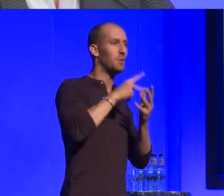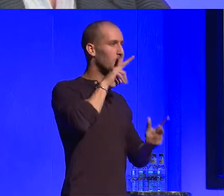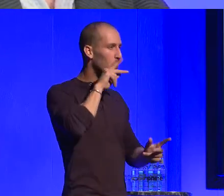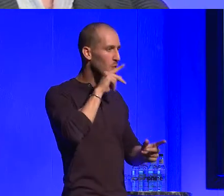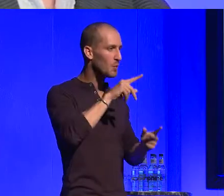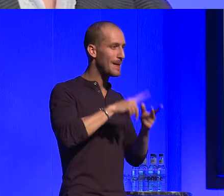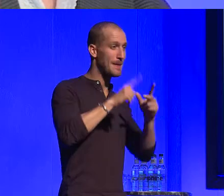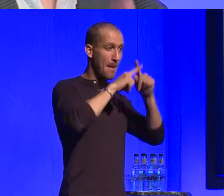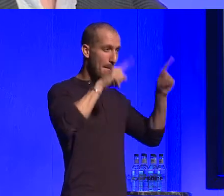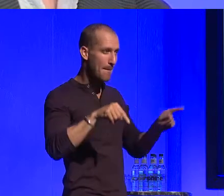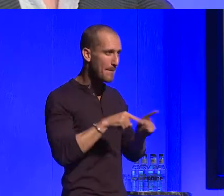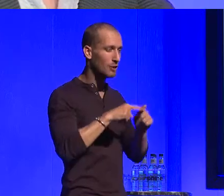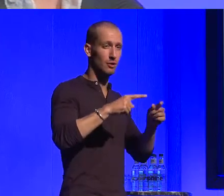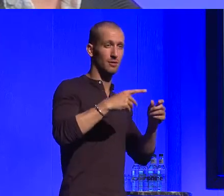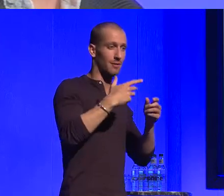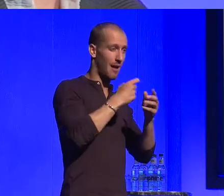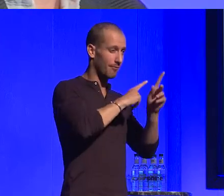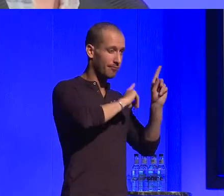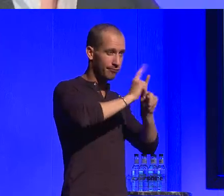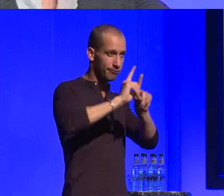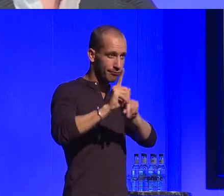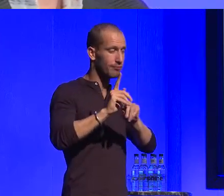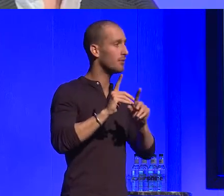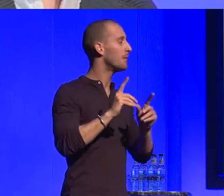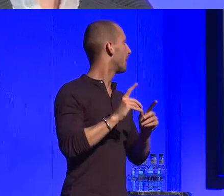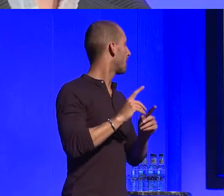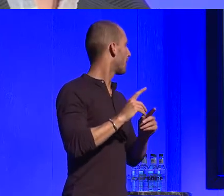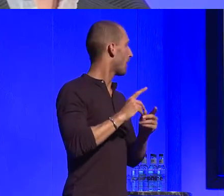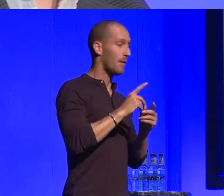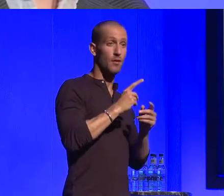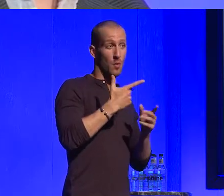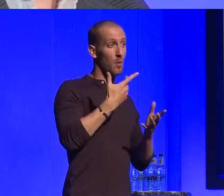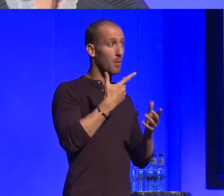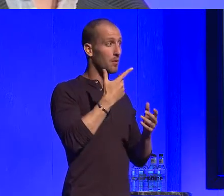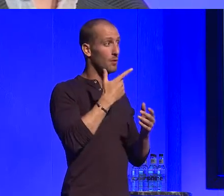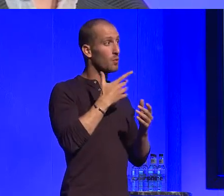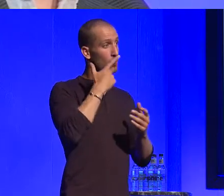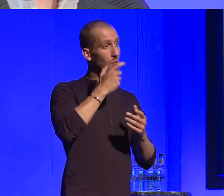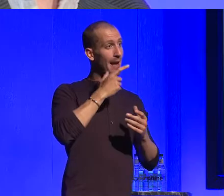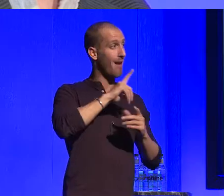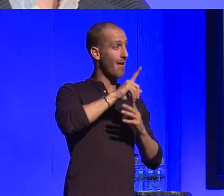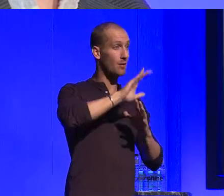and pictures and god knows what else across all the work streams, so you can go and have a look at the full details of what we did, and also get involved.